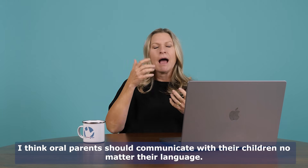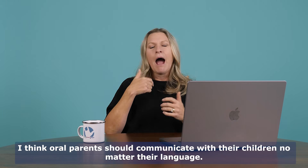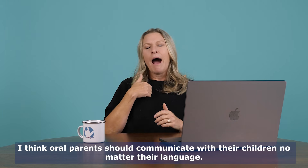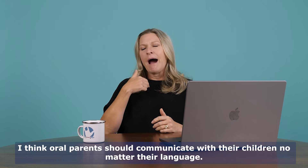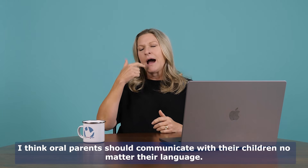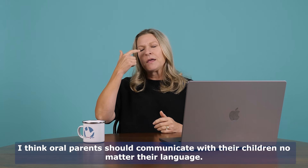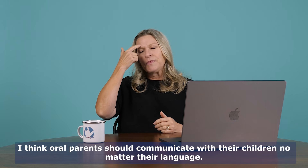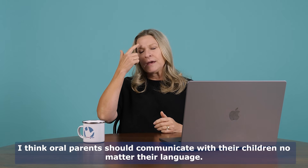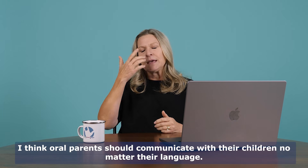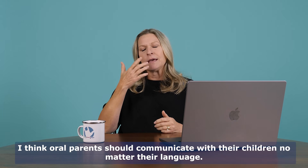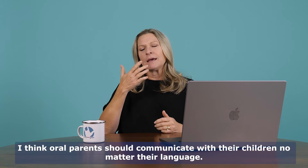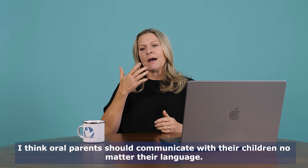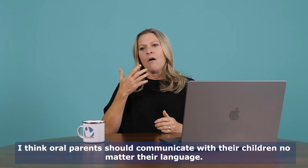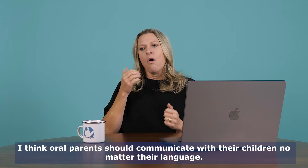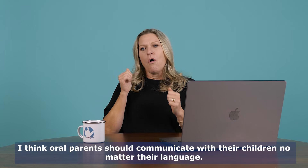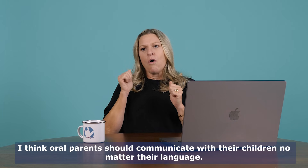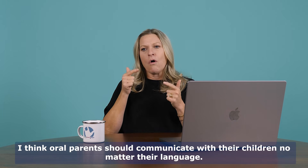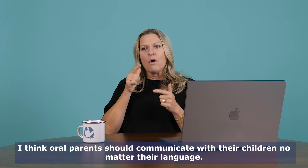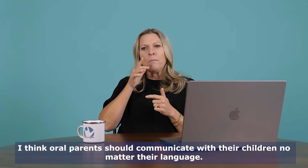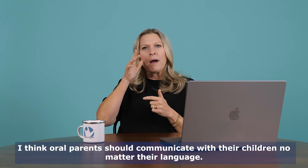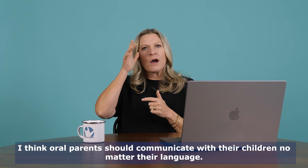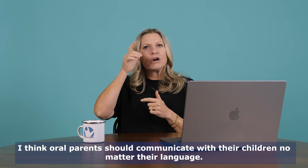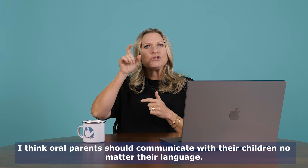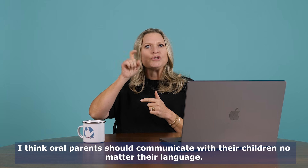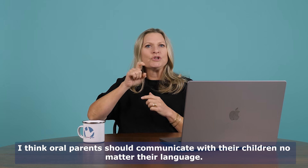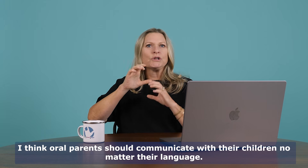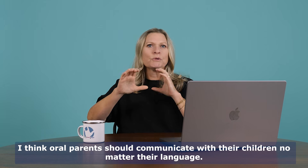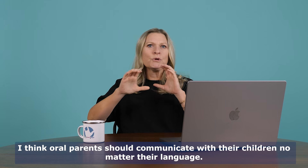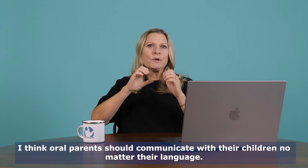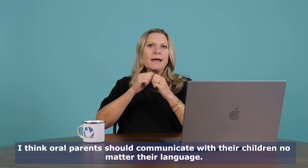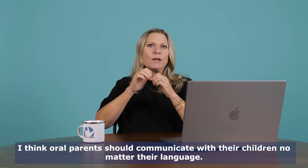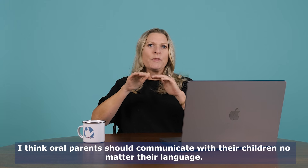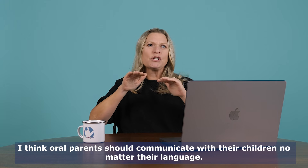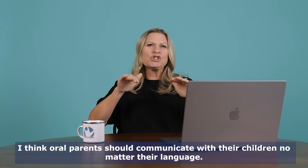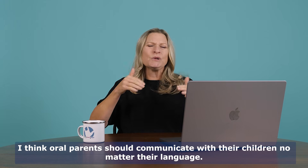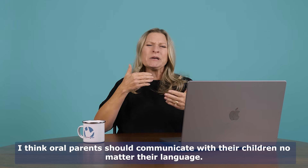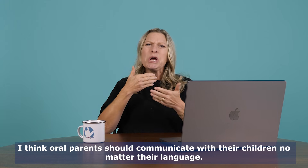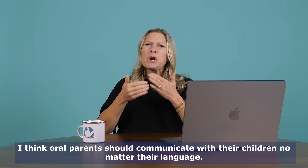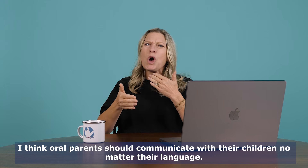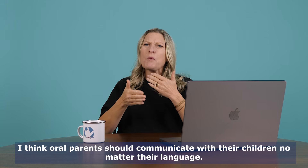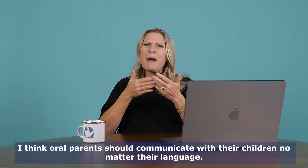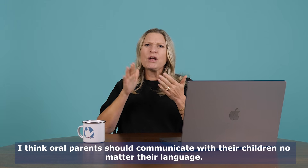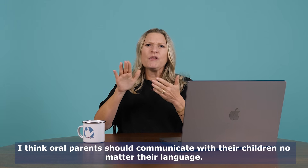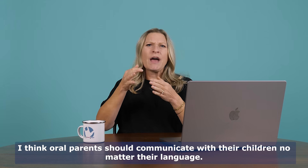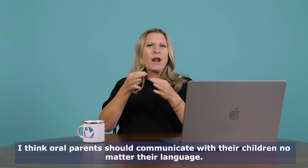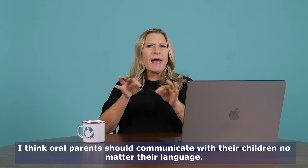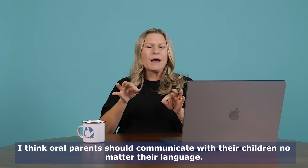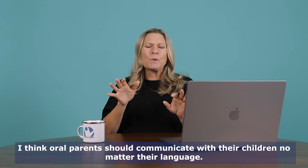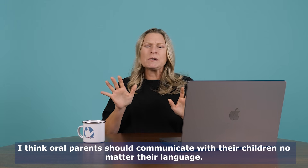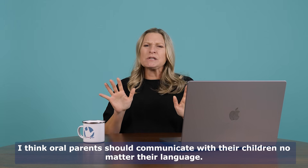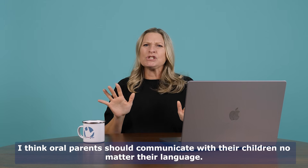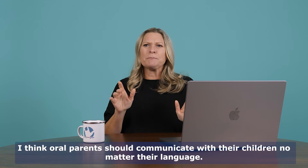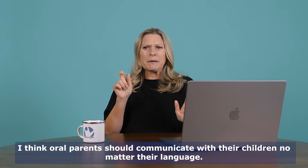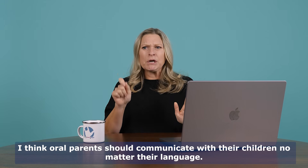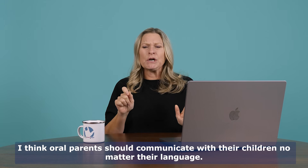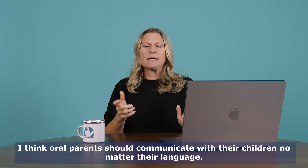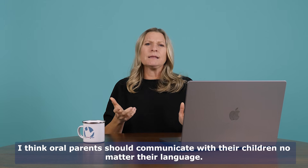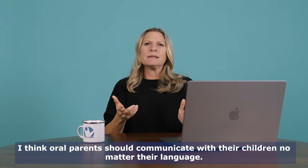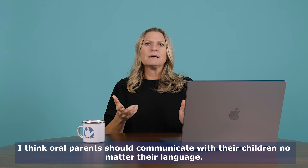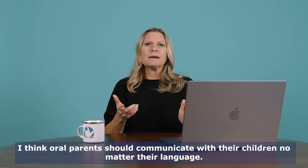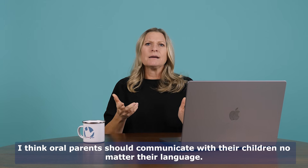I think oral parents should communicate with their children no matter their language.